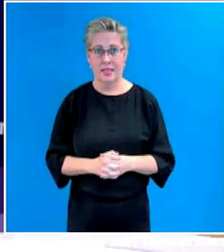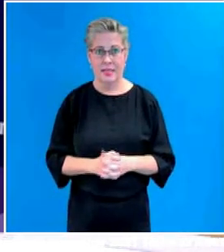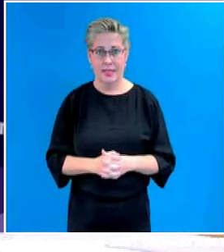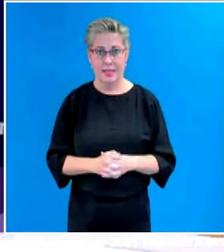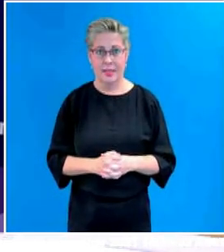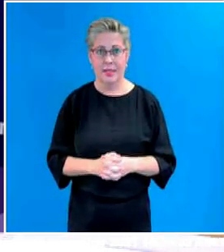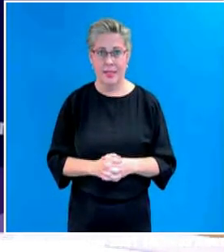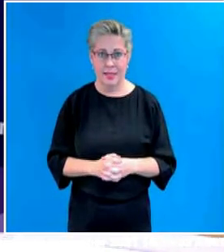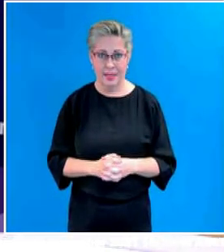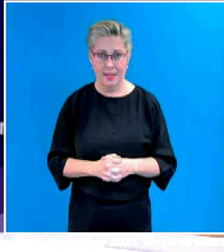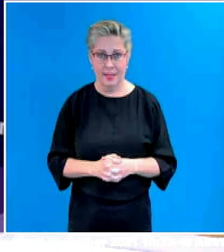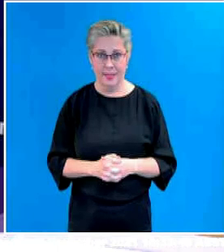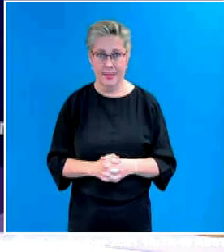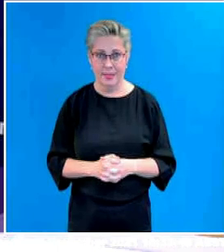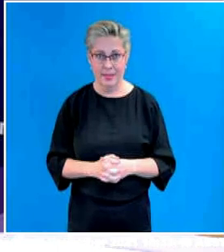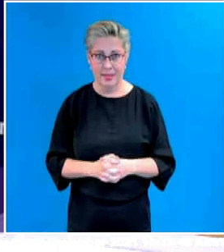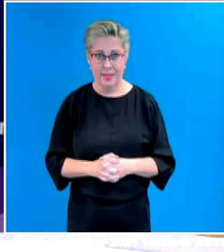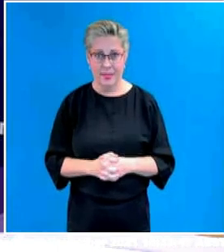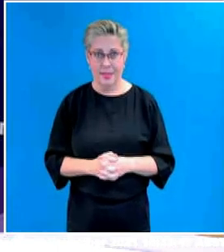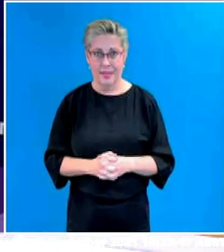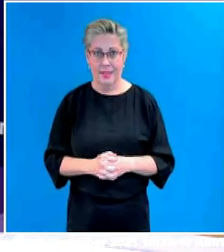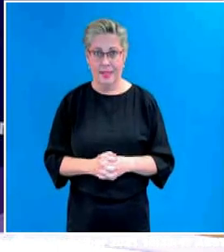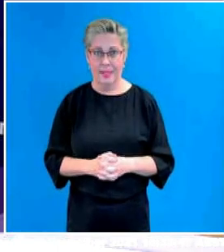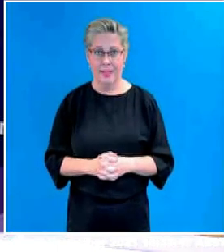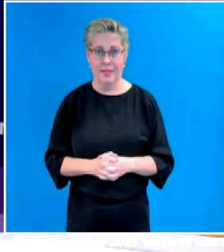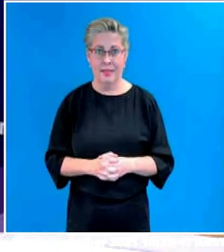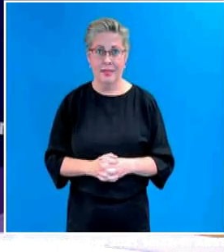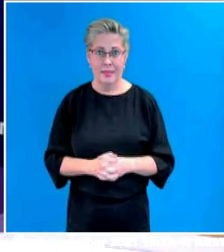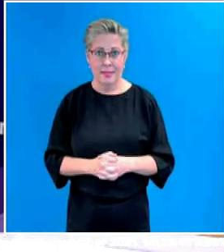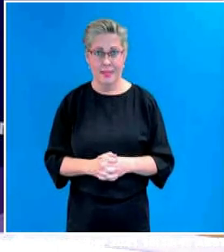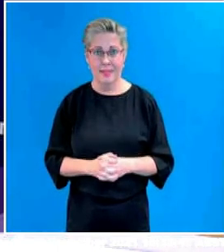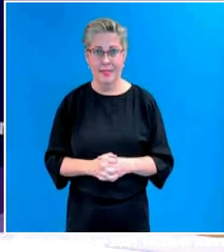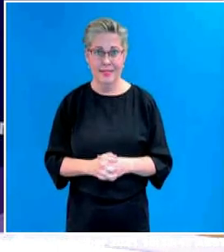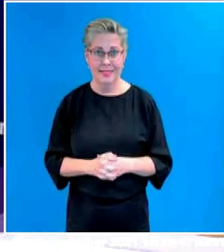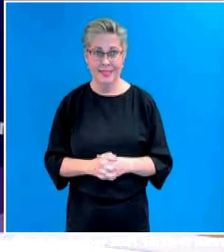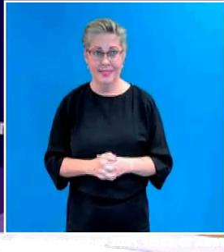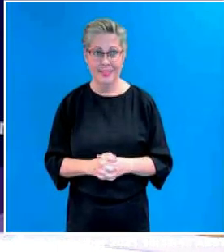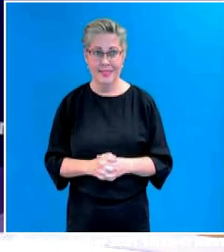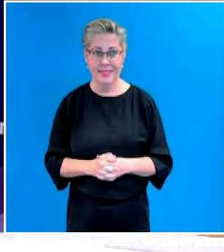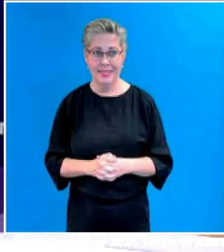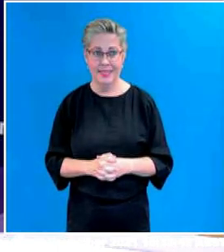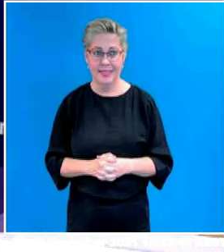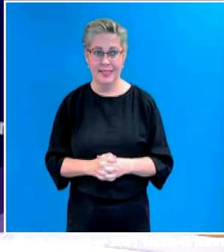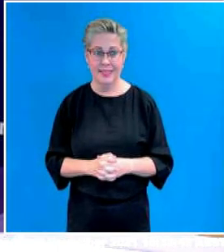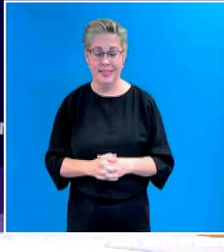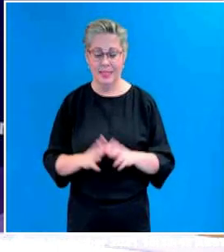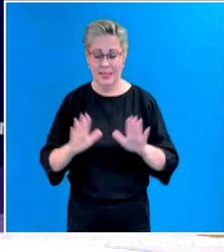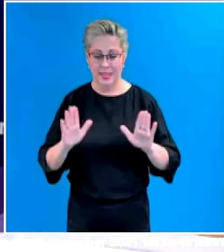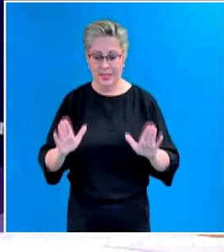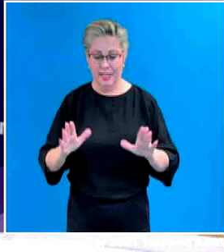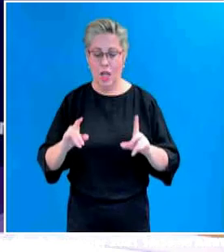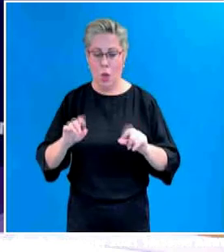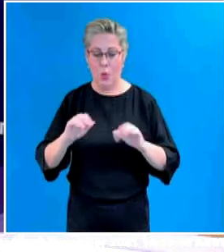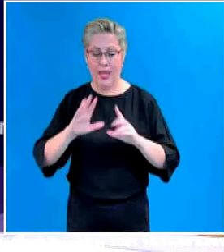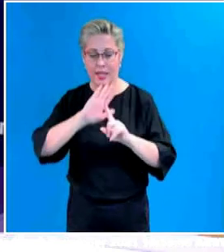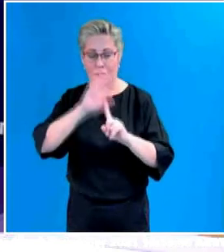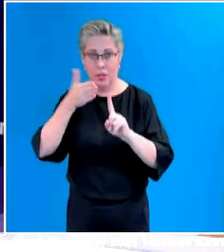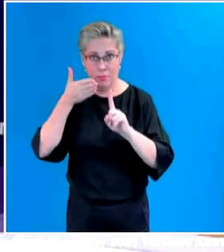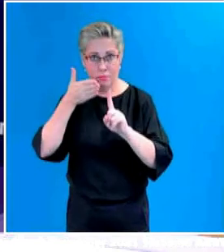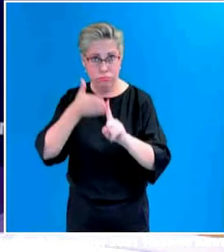Ms McMillan, it doesn't sound as though you would need to be tendering any other documents.